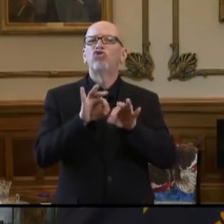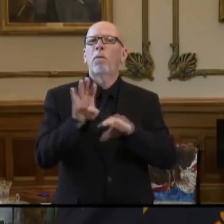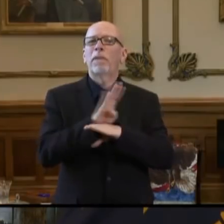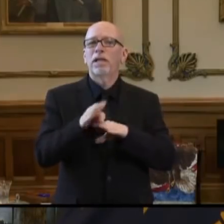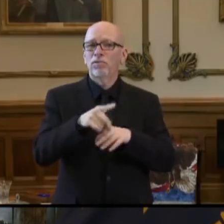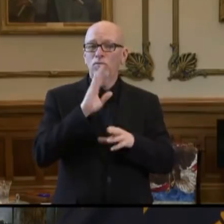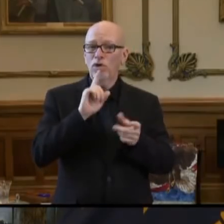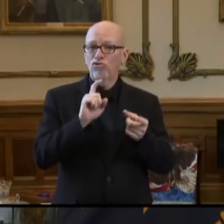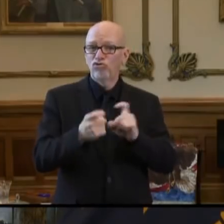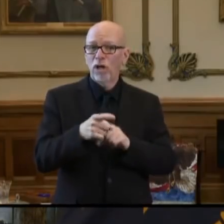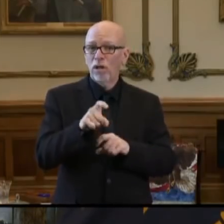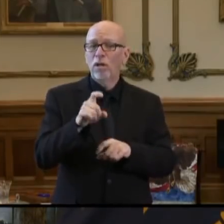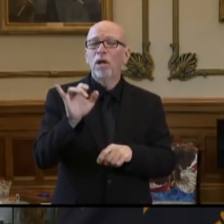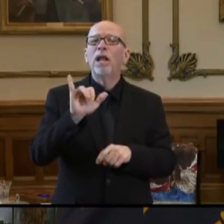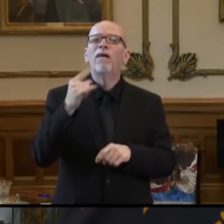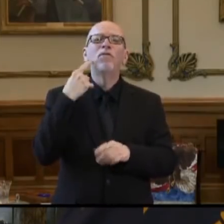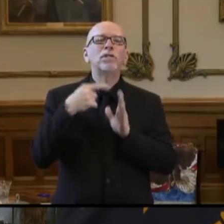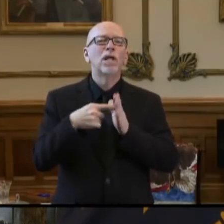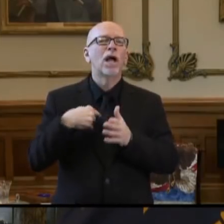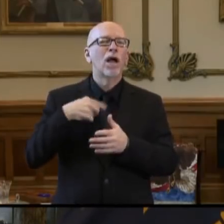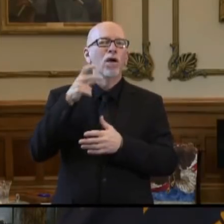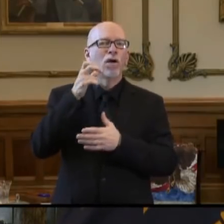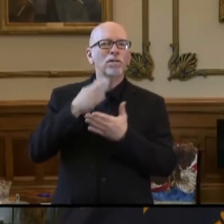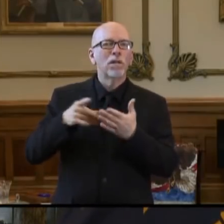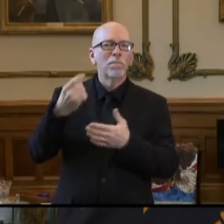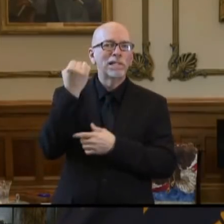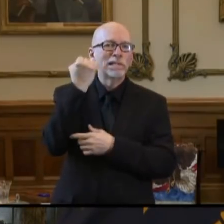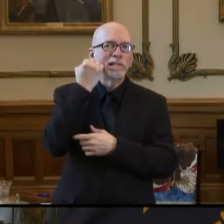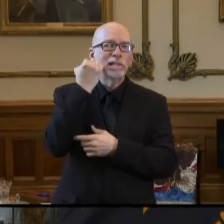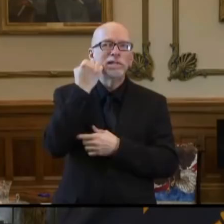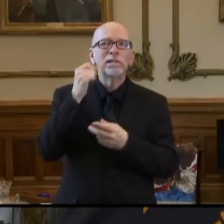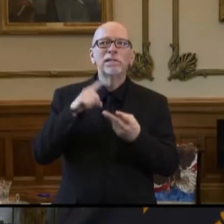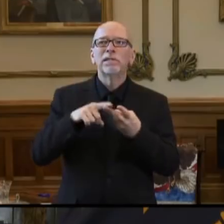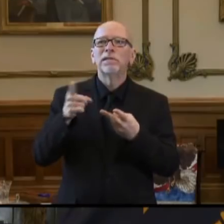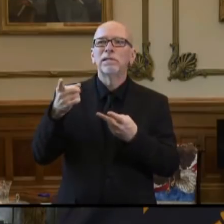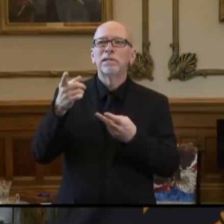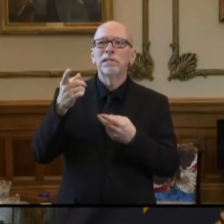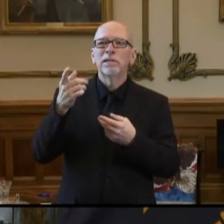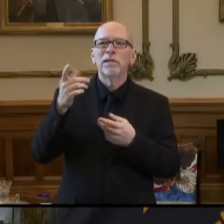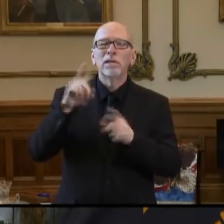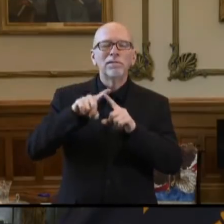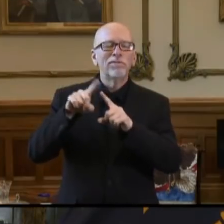GOVERNOR. HOLD ON. MY QUESTION IS WHETHER OR NOT WE'RE GOING TO REVISIT WHAT WE DEFINE AS AN ESSENTIAL BUSINESS. FOR